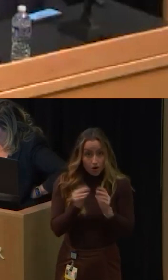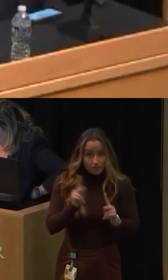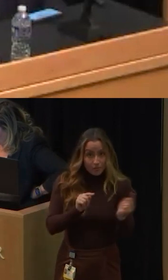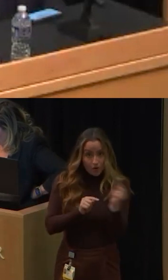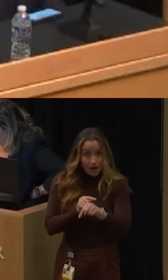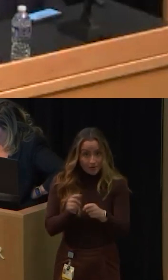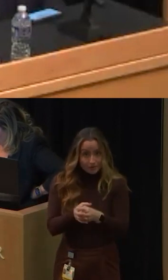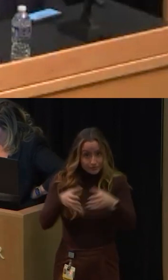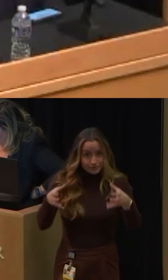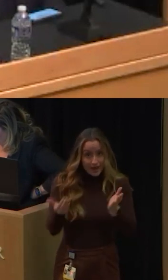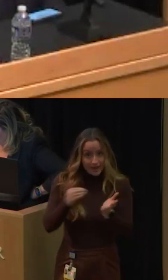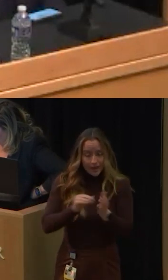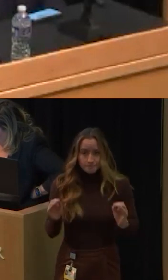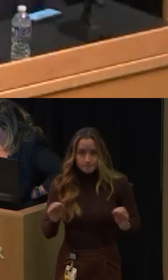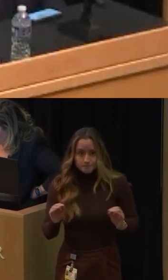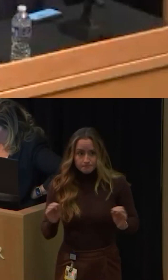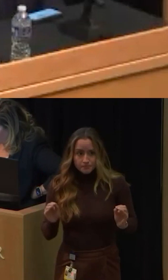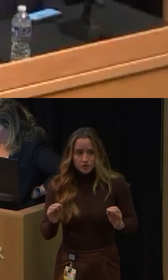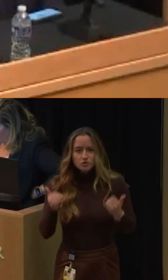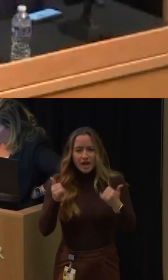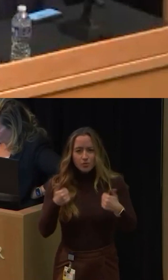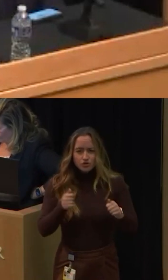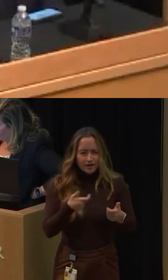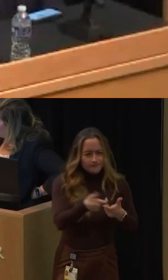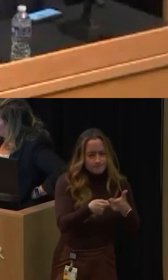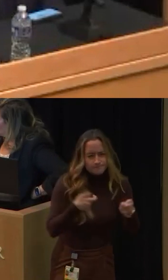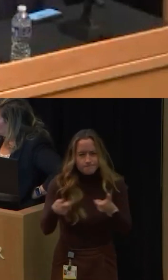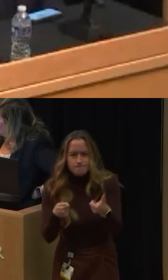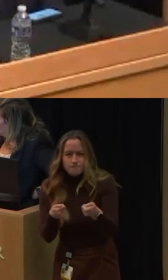so we have to try and find ways to get people to go to college,